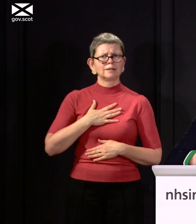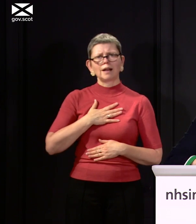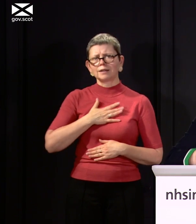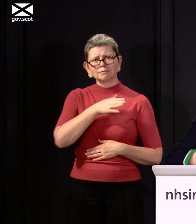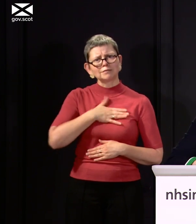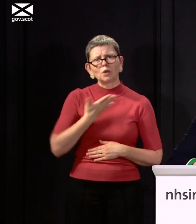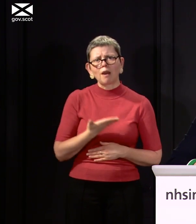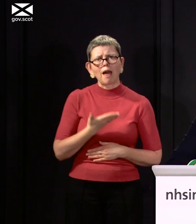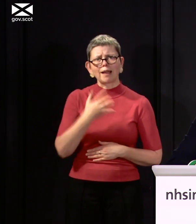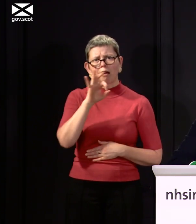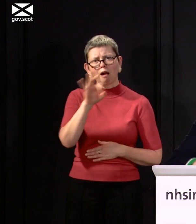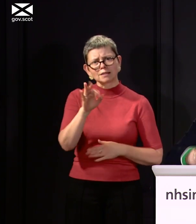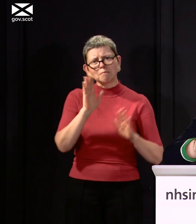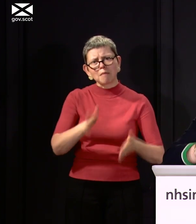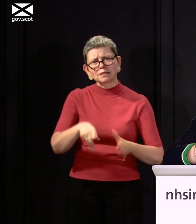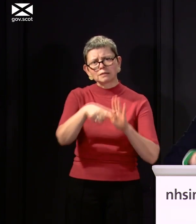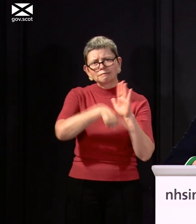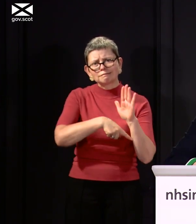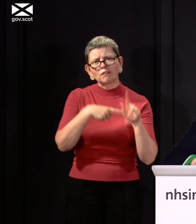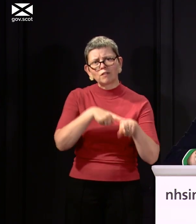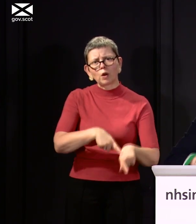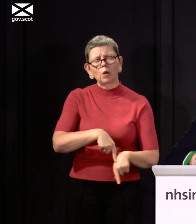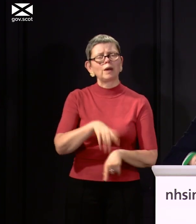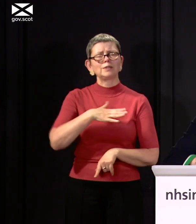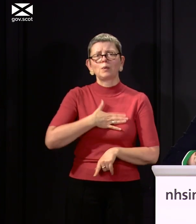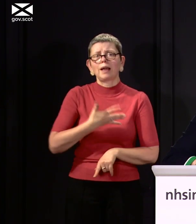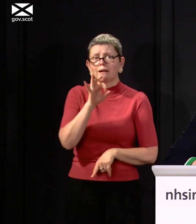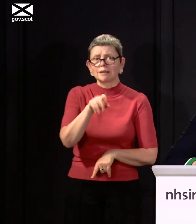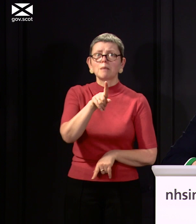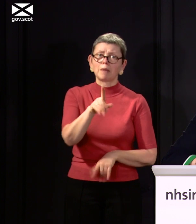It's because we have made so much progress, it's working, and we need to do it for a bit